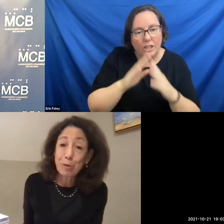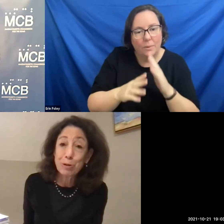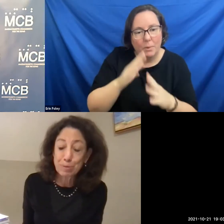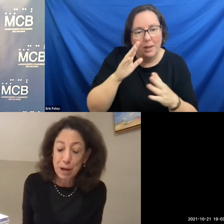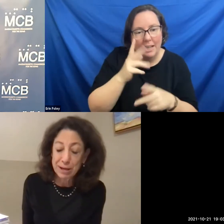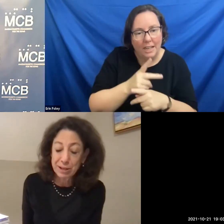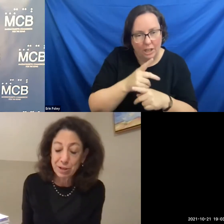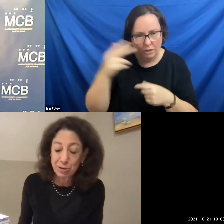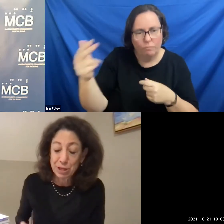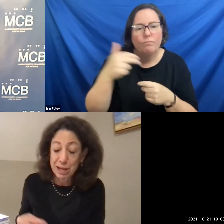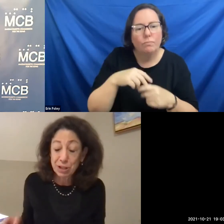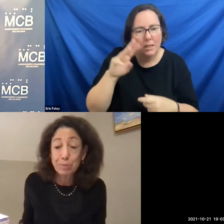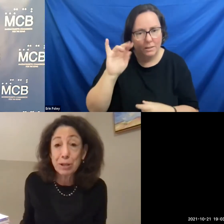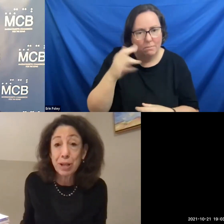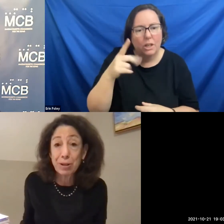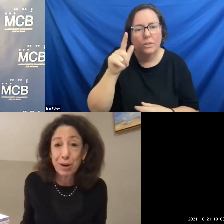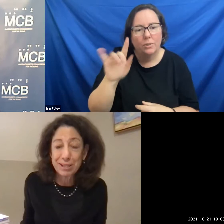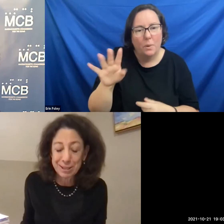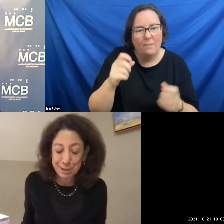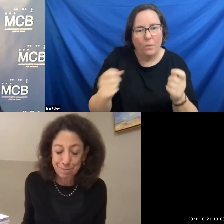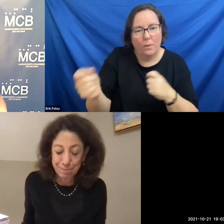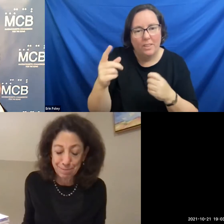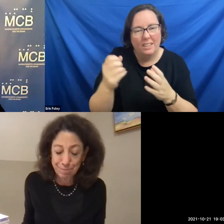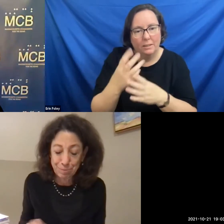responding to the nation's mental health crisis.